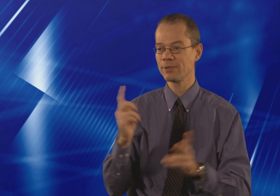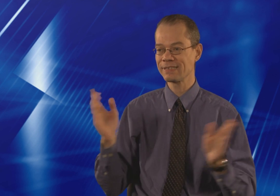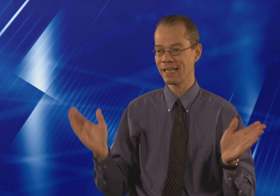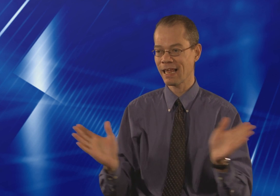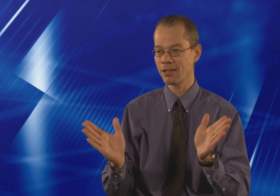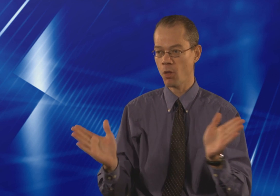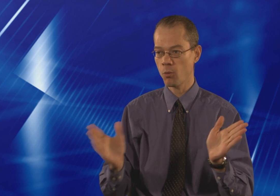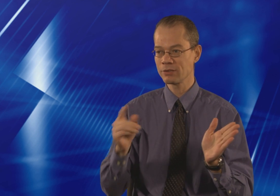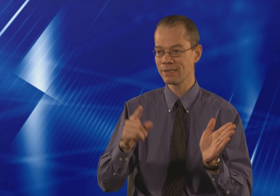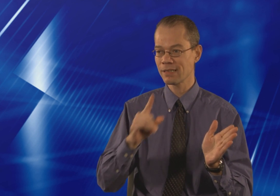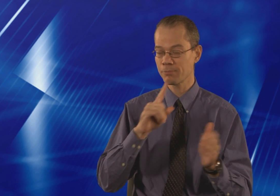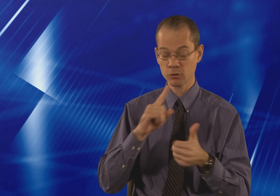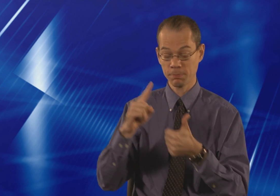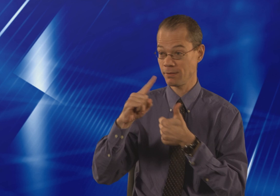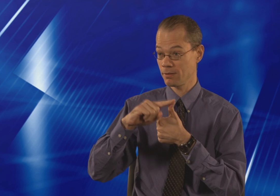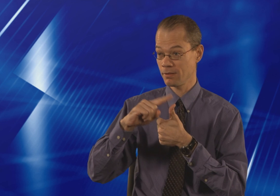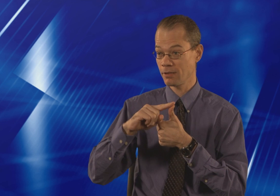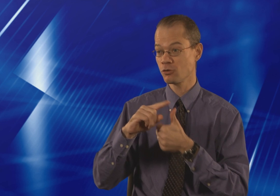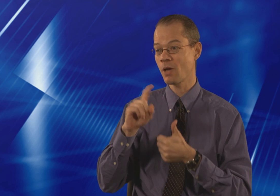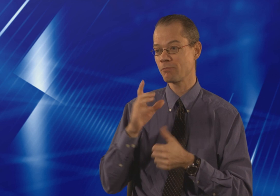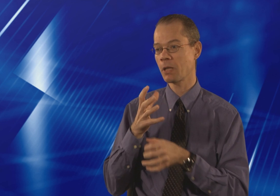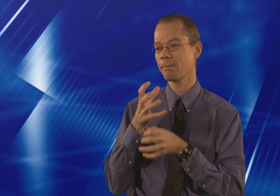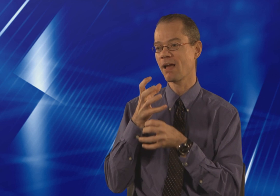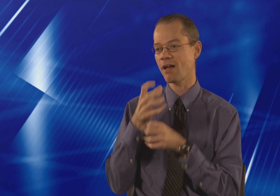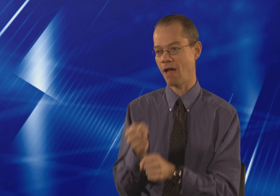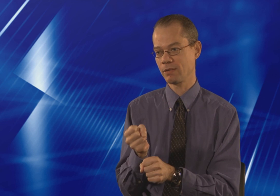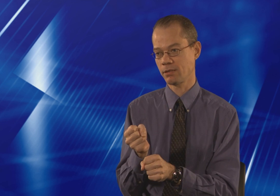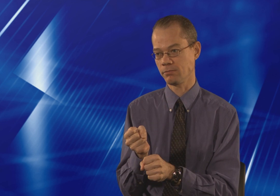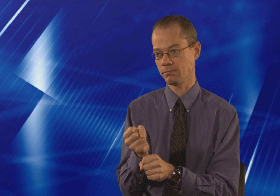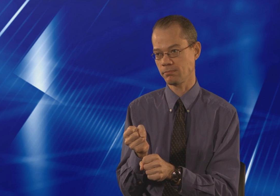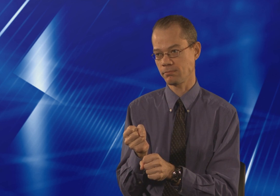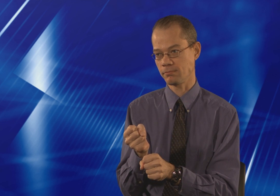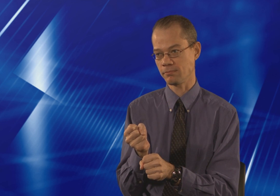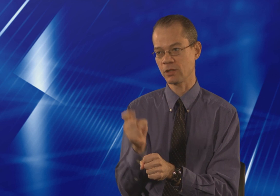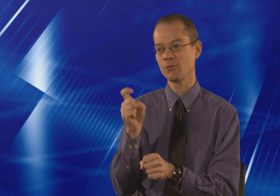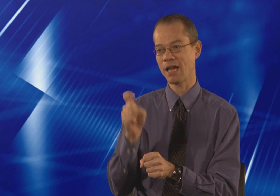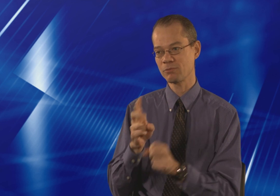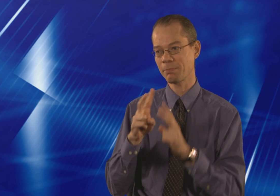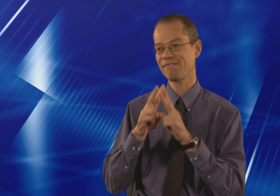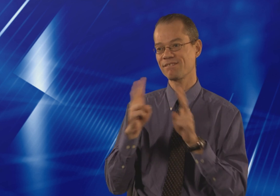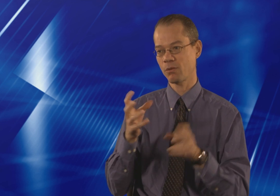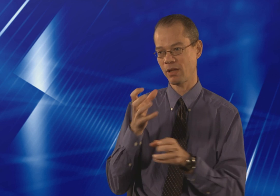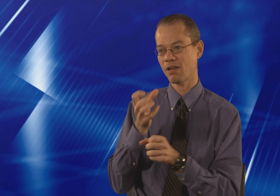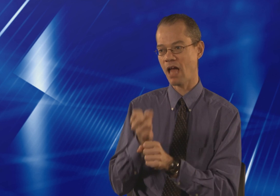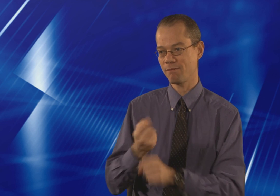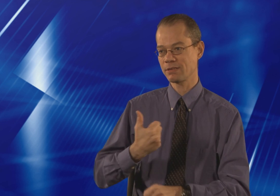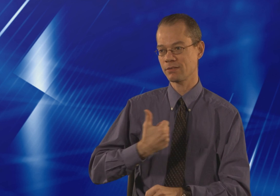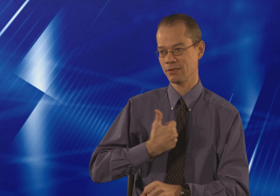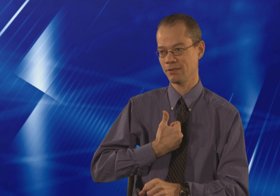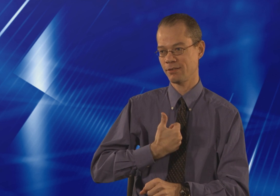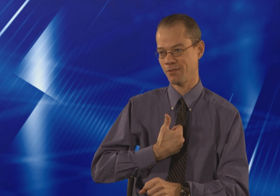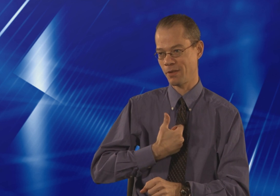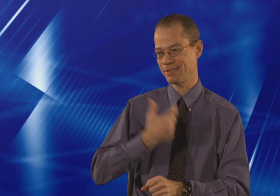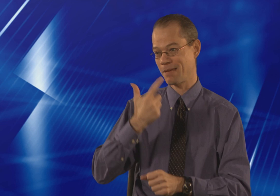I always encourage them to first be confident. You have to be very confident in yourself